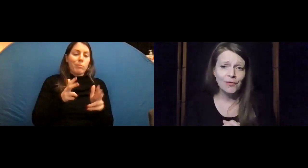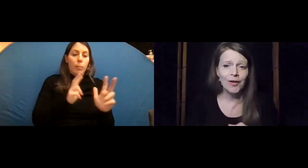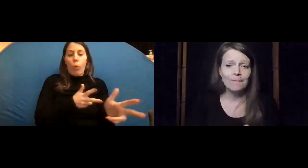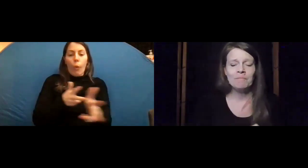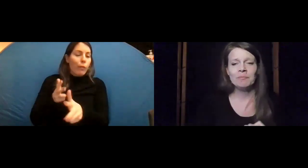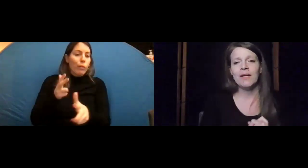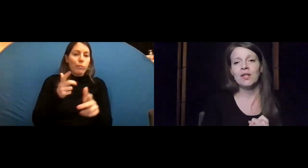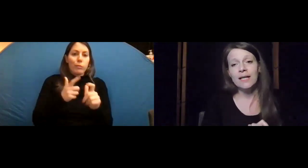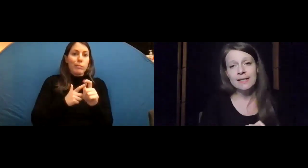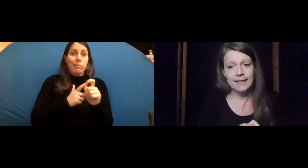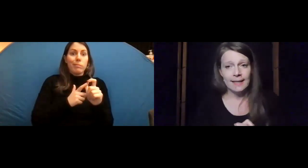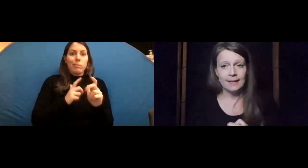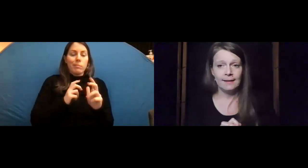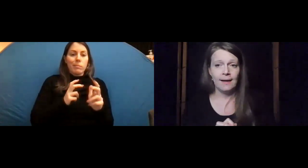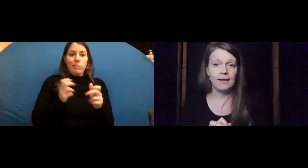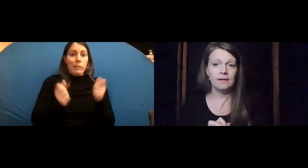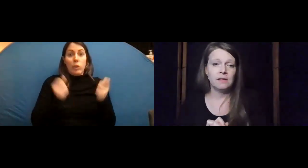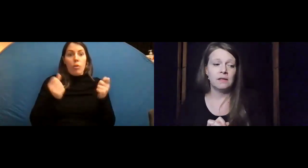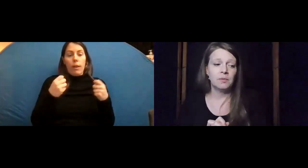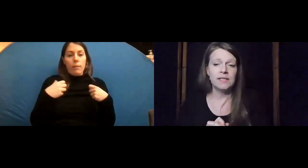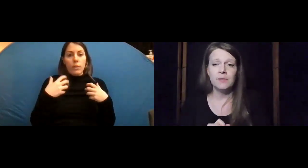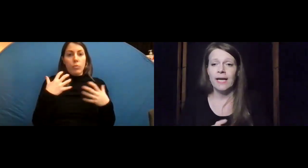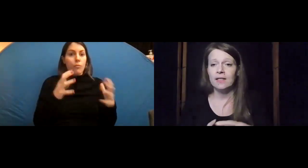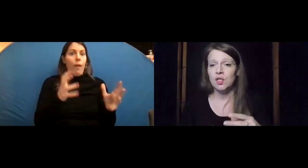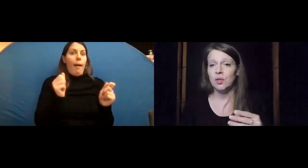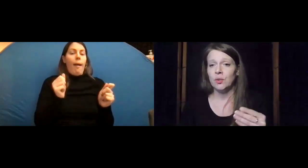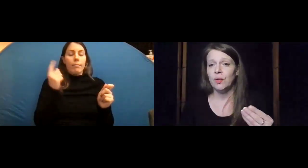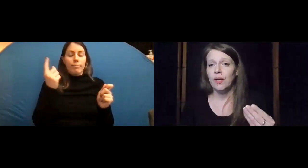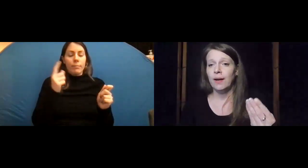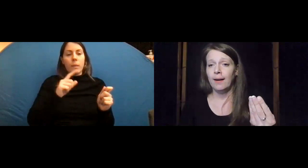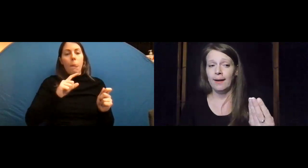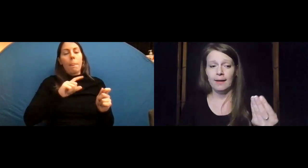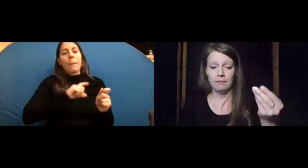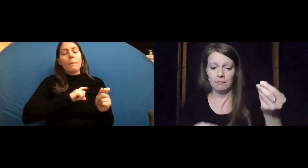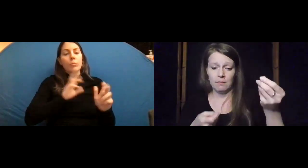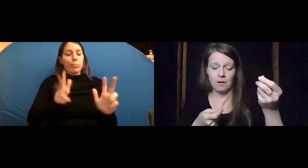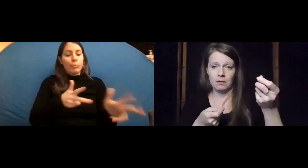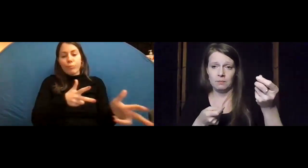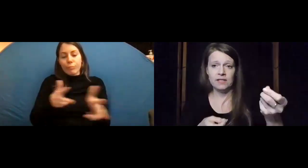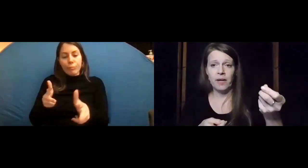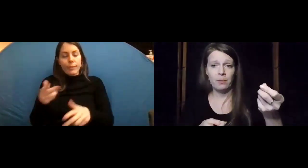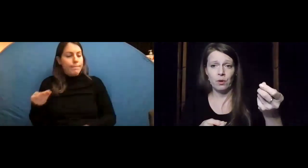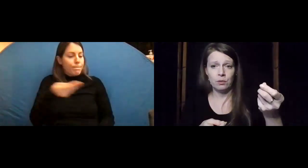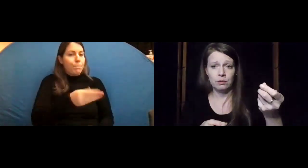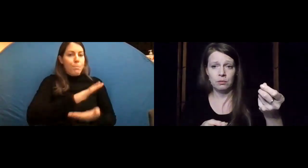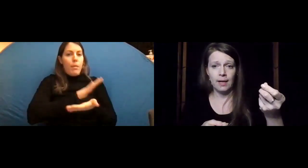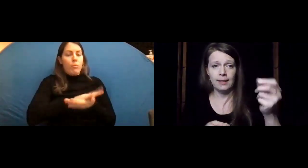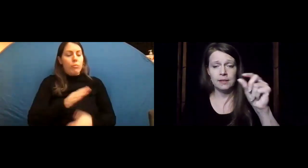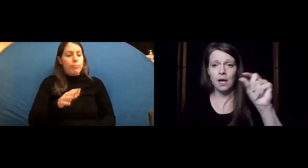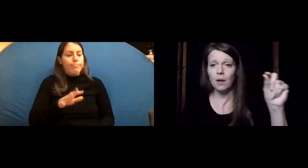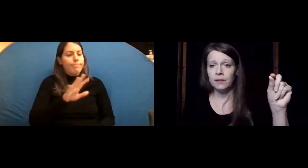are speeding, you get caught speeding, and you are pulled over. You get a ticket. And